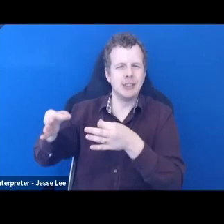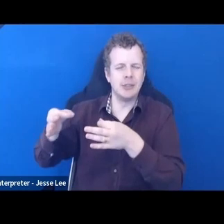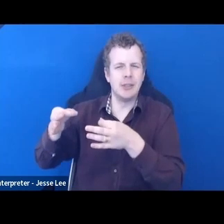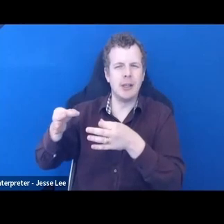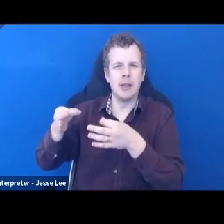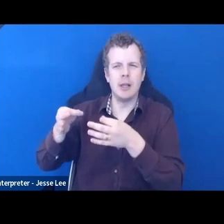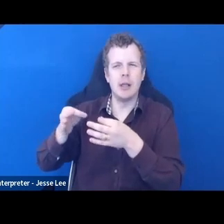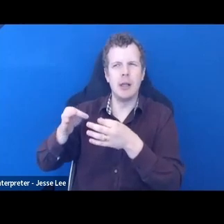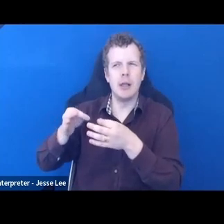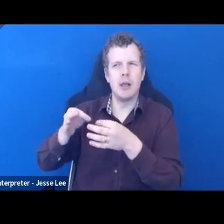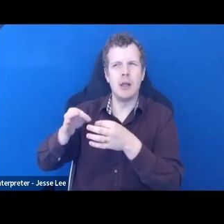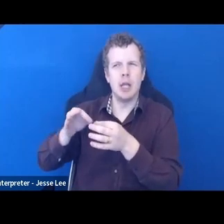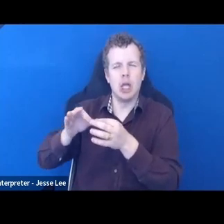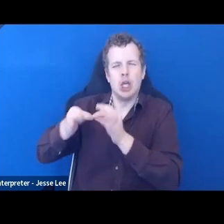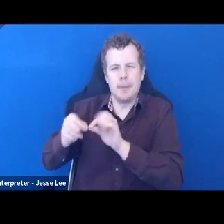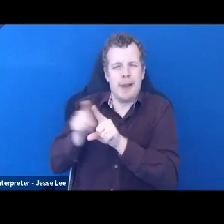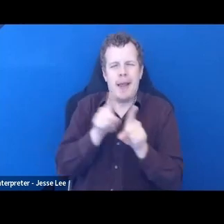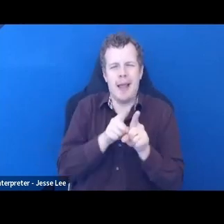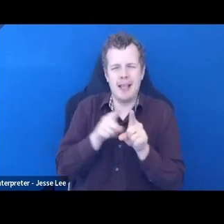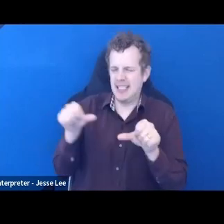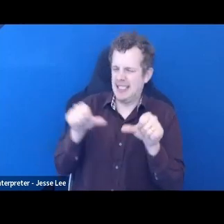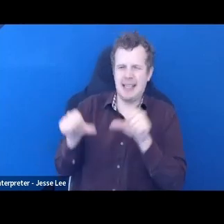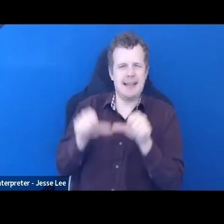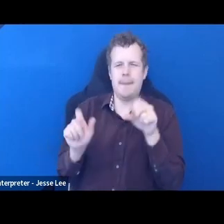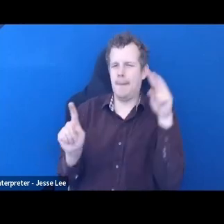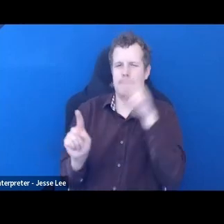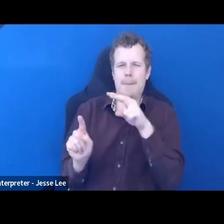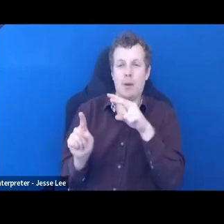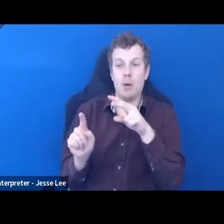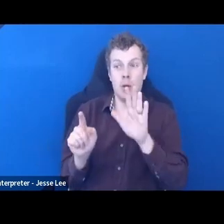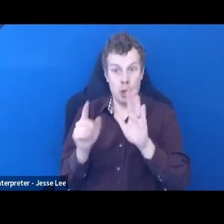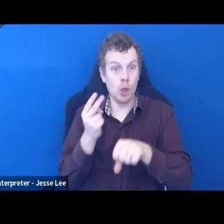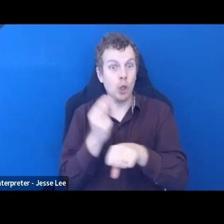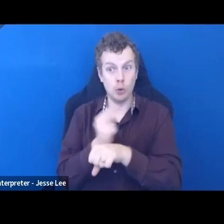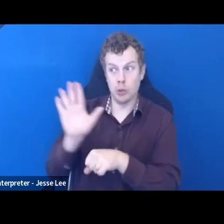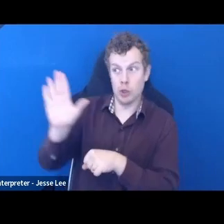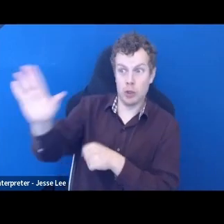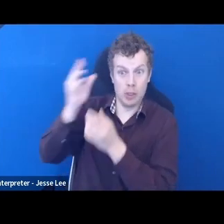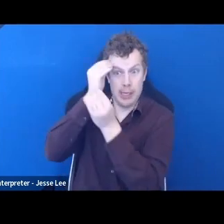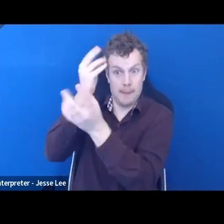But that's - that is using all of the information that you're getting from the parents from these families.